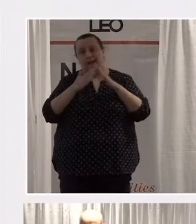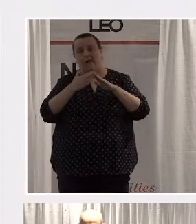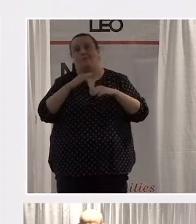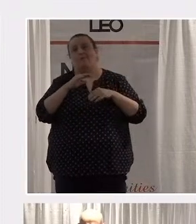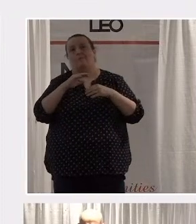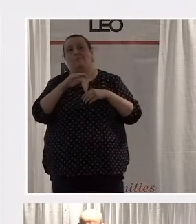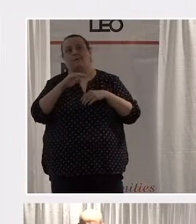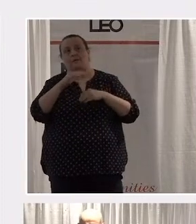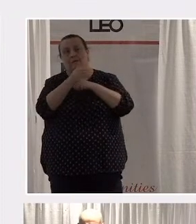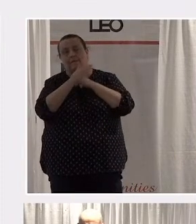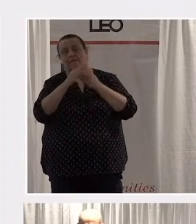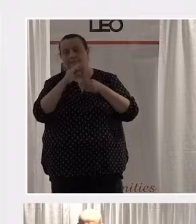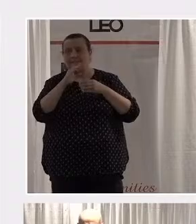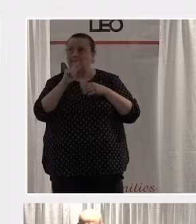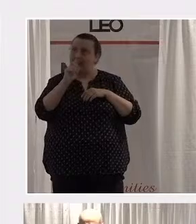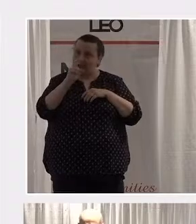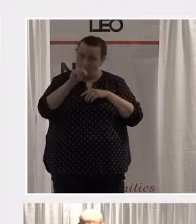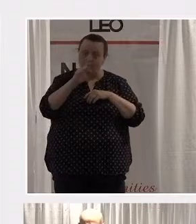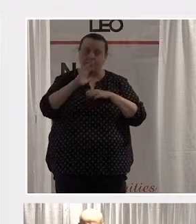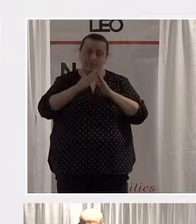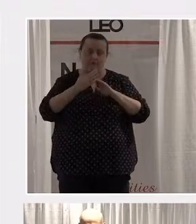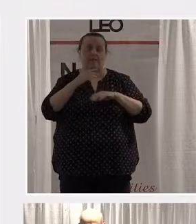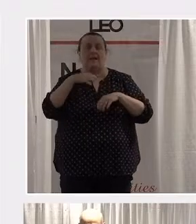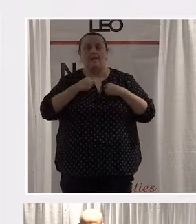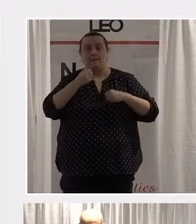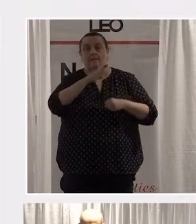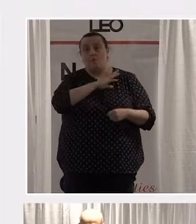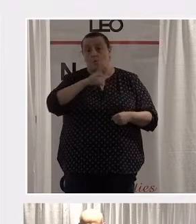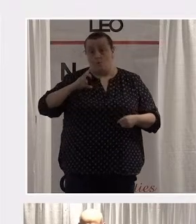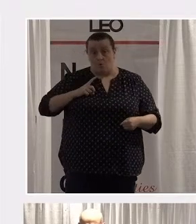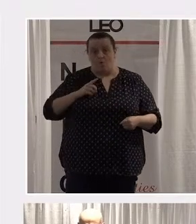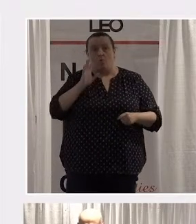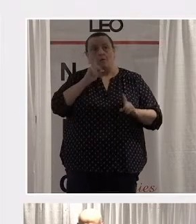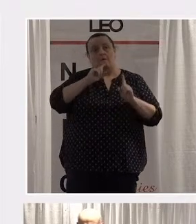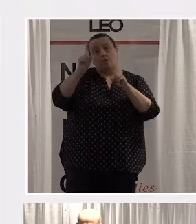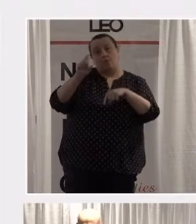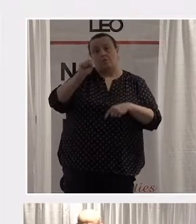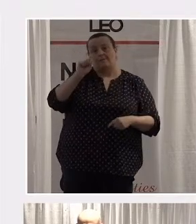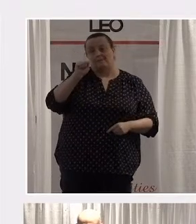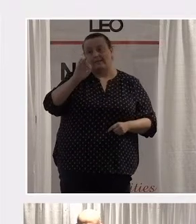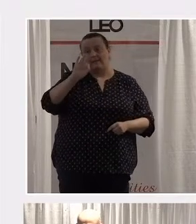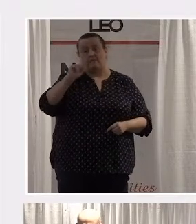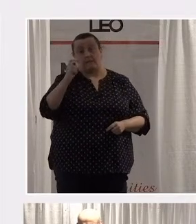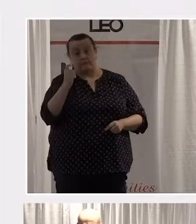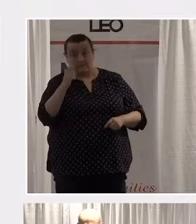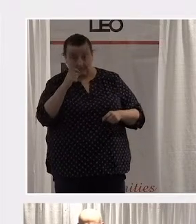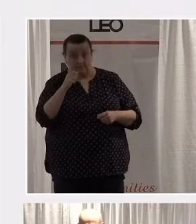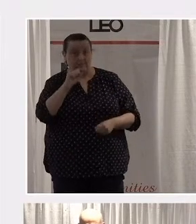BRIDGET WILL BE ATTENDING ST. FRANCIS XAVIER UNIVERSITY IN SEPTEMBER WHERE SHE WILL BEGIN